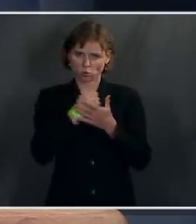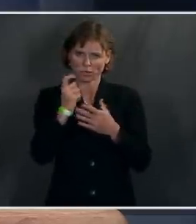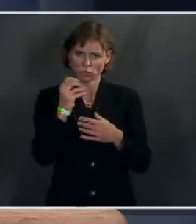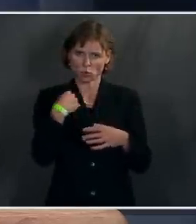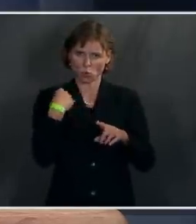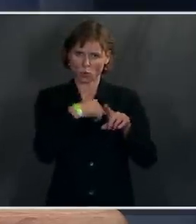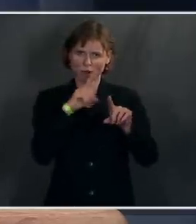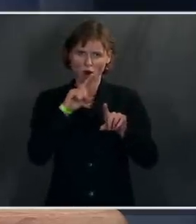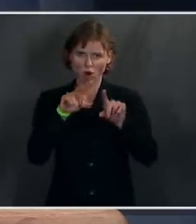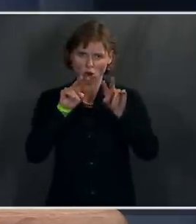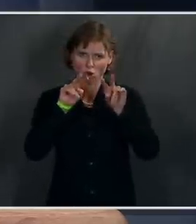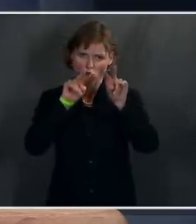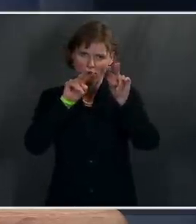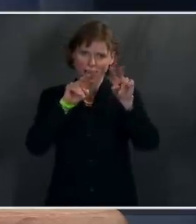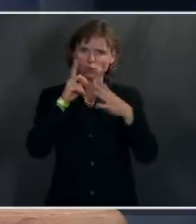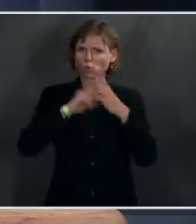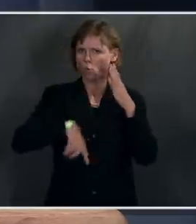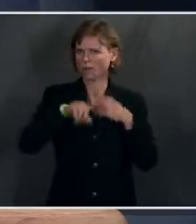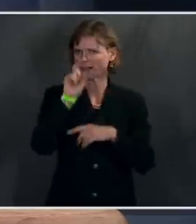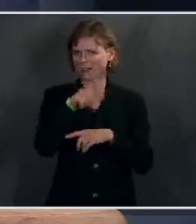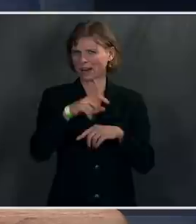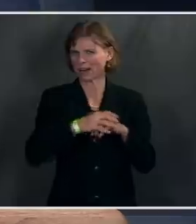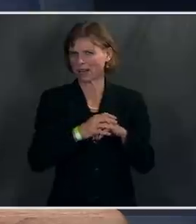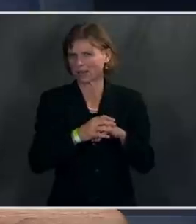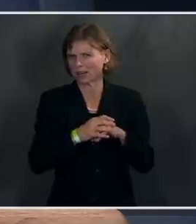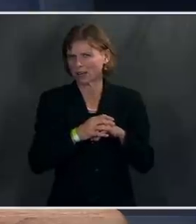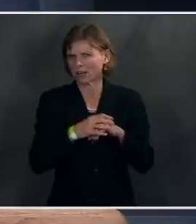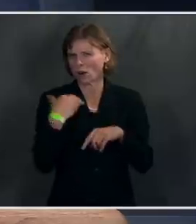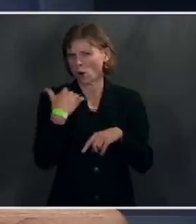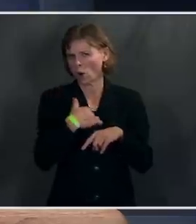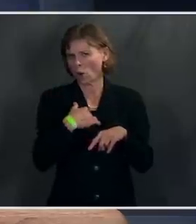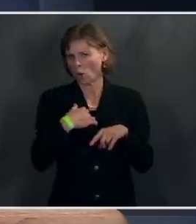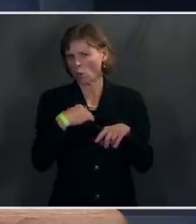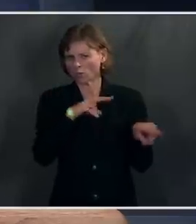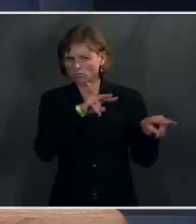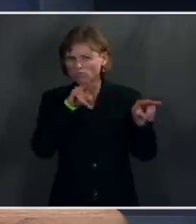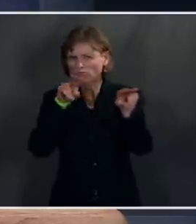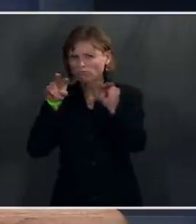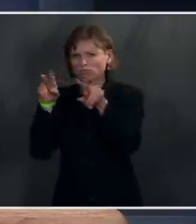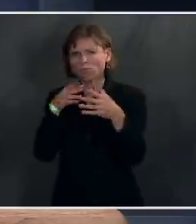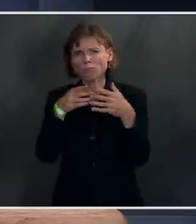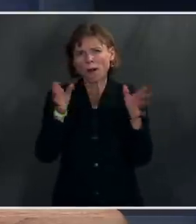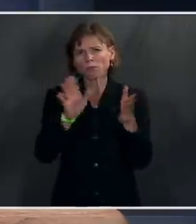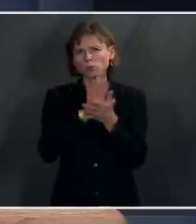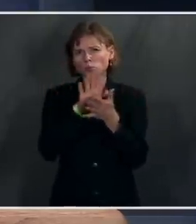is what are the needs as we're looking to public schools across the country that many of them need funding,